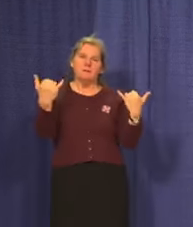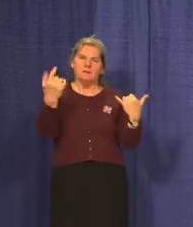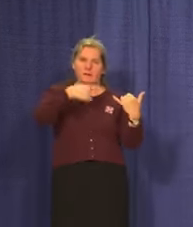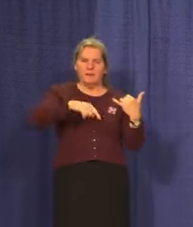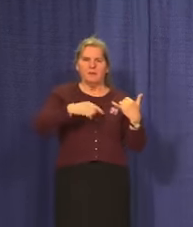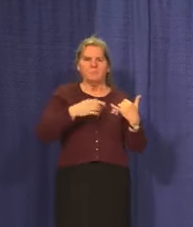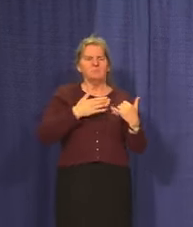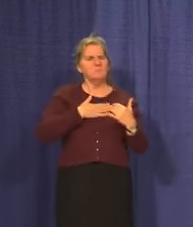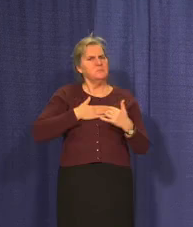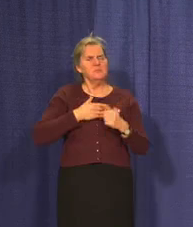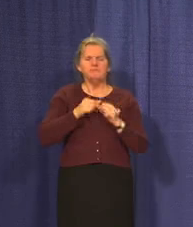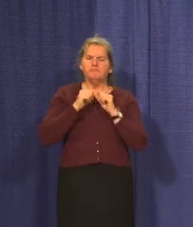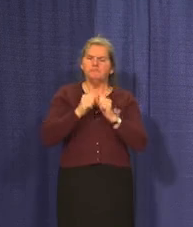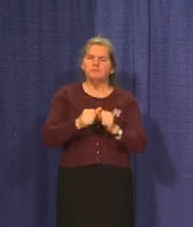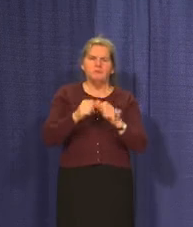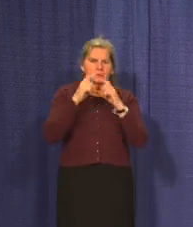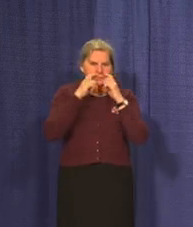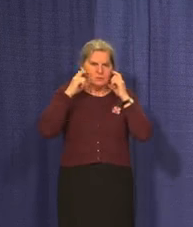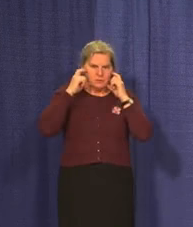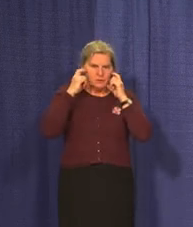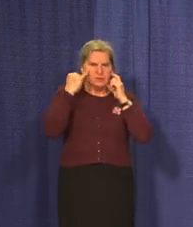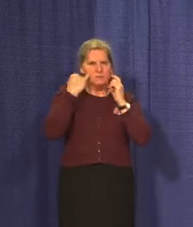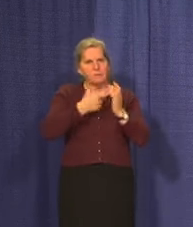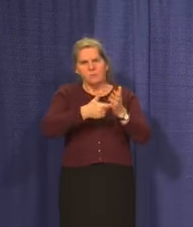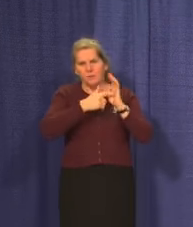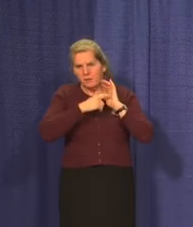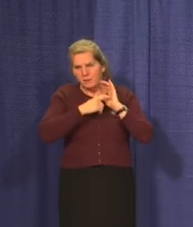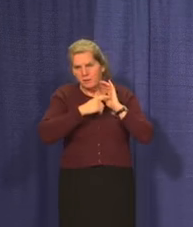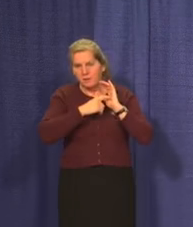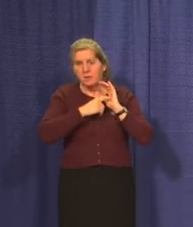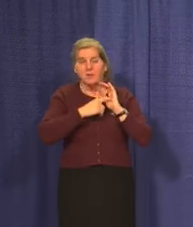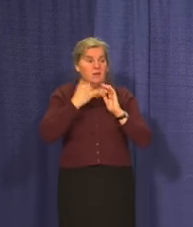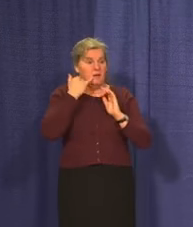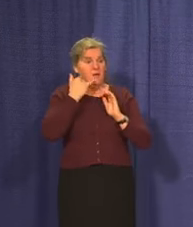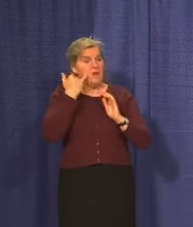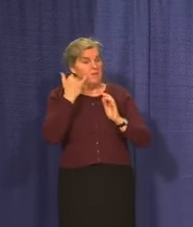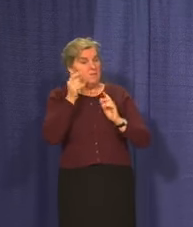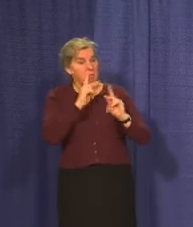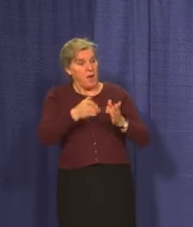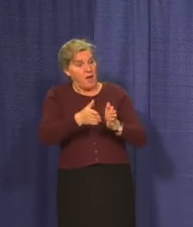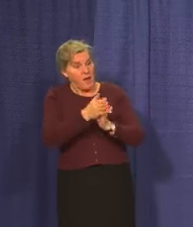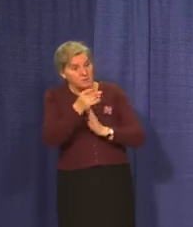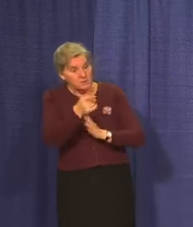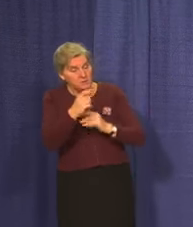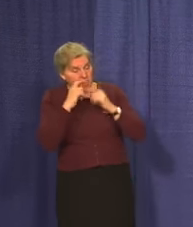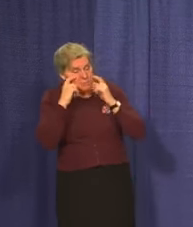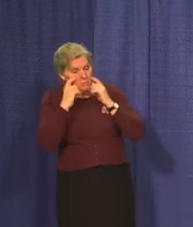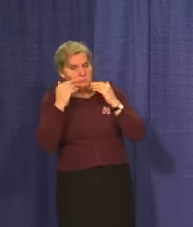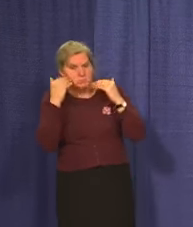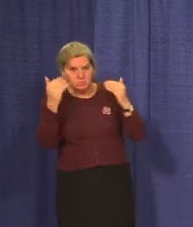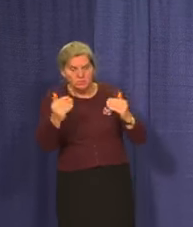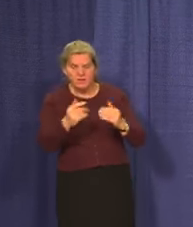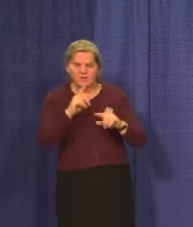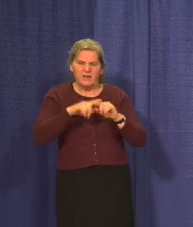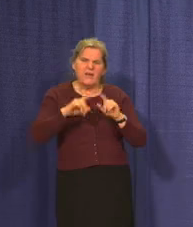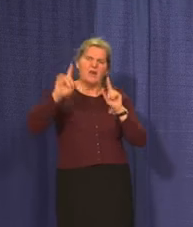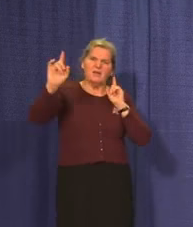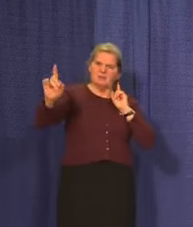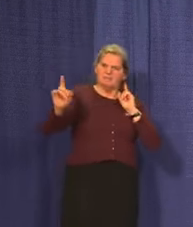WEAR A MASK IN ANY SETTING WHEN REQUIRED TO. ASKED TO, OR WHEN PHYSICAL DISTANCING IS DIFFICULT.